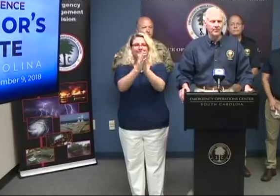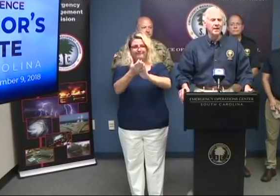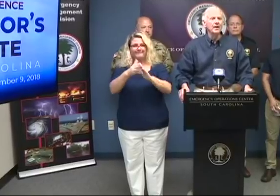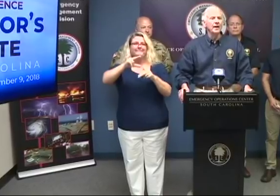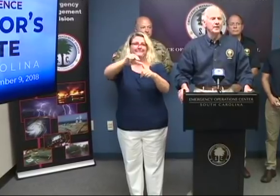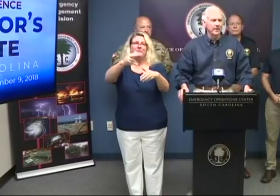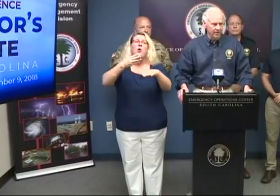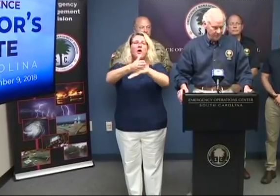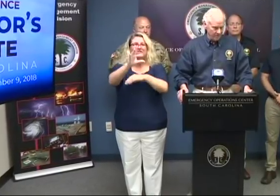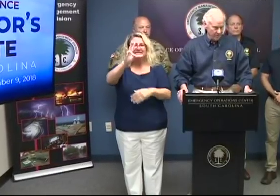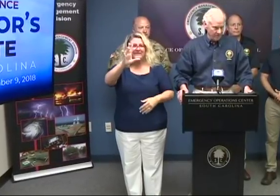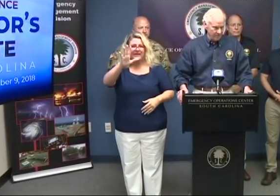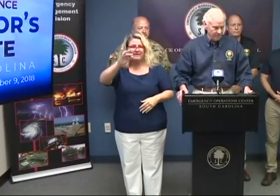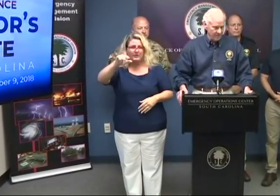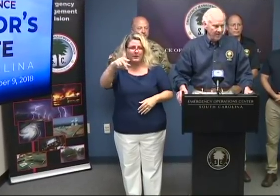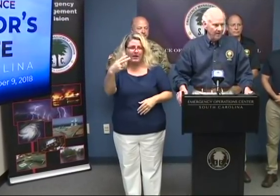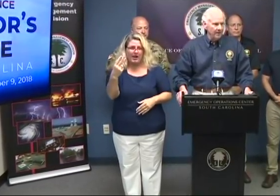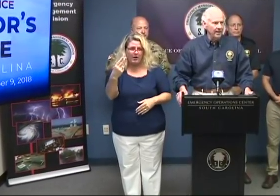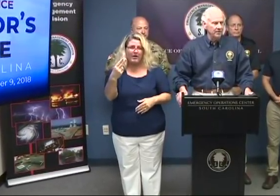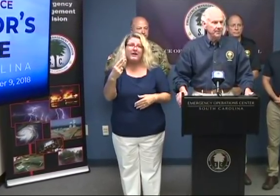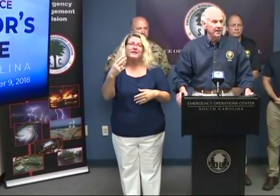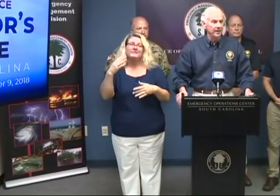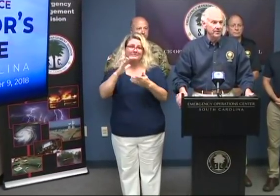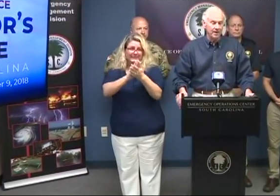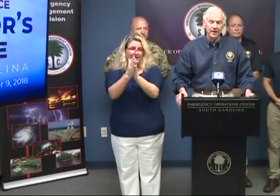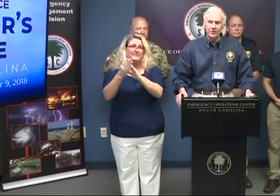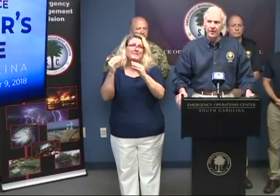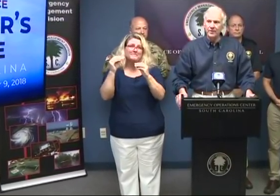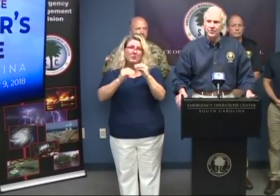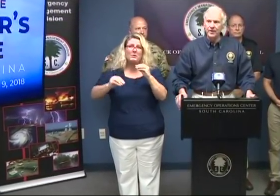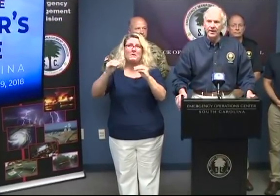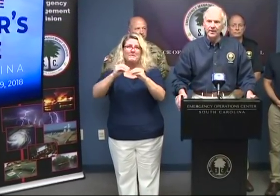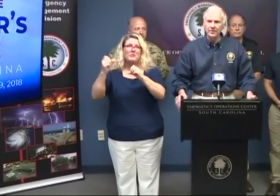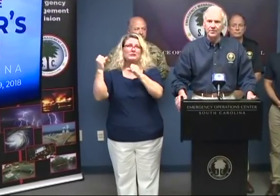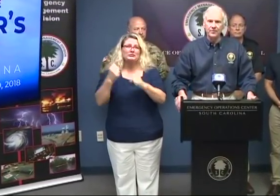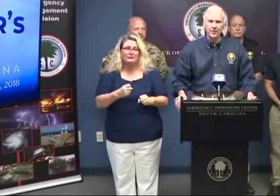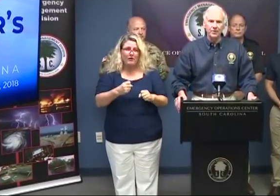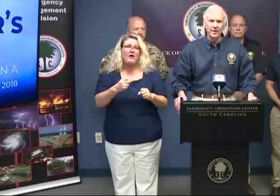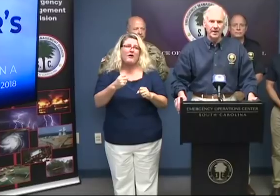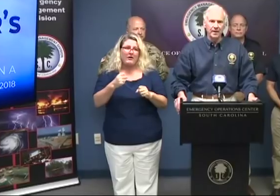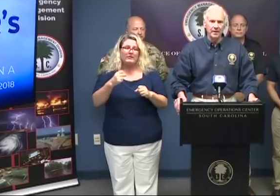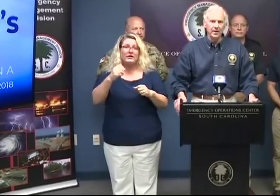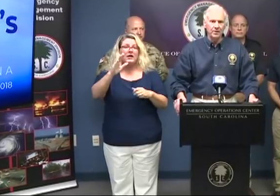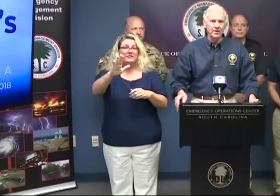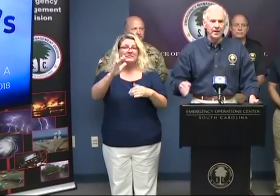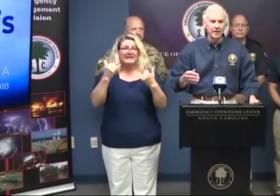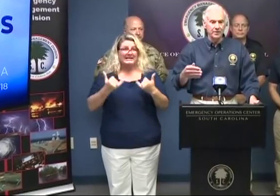and getting stronger. There has been a slight change and that is the hurricane, now hurricane